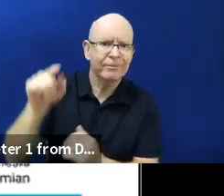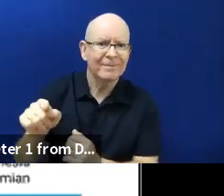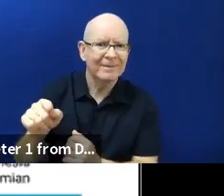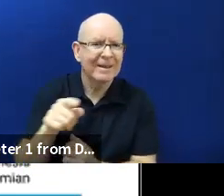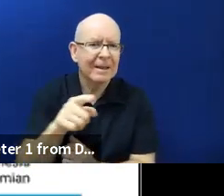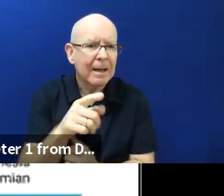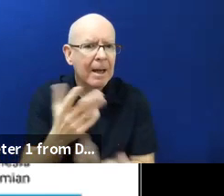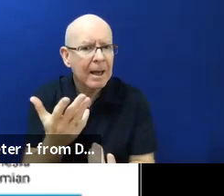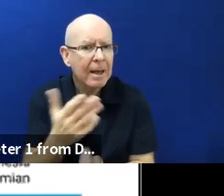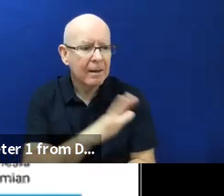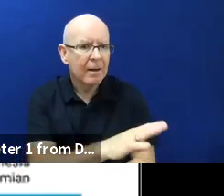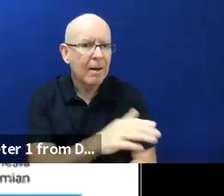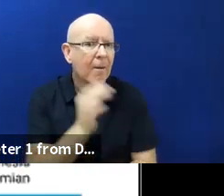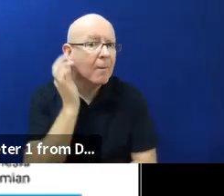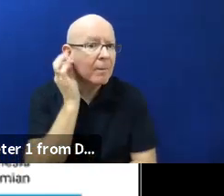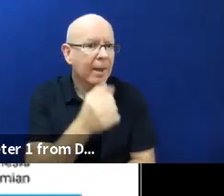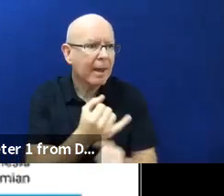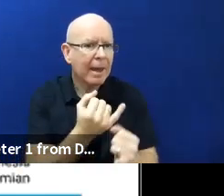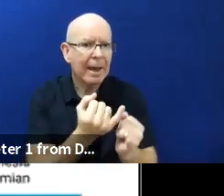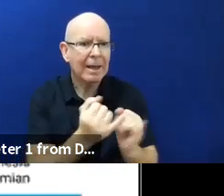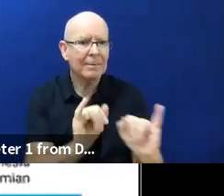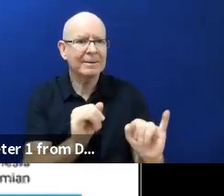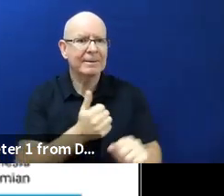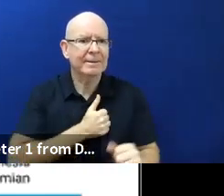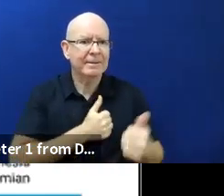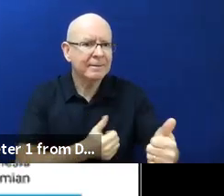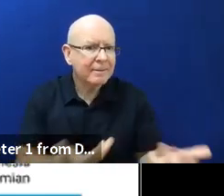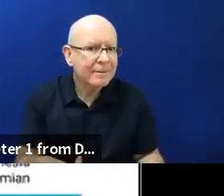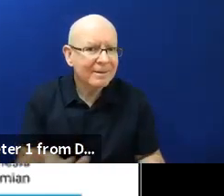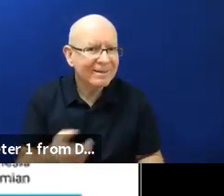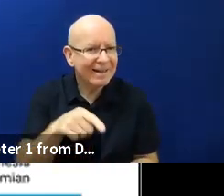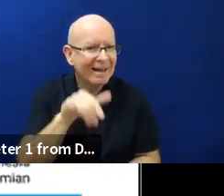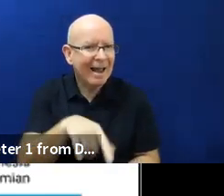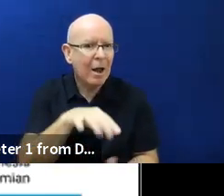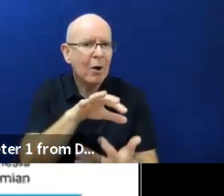on family members then it doesn't help, so we need to strike a balance and it is